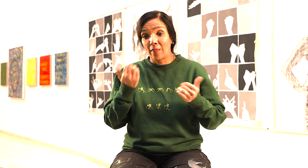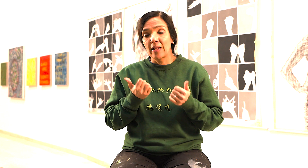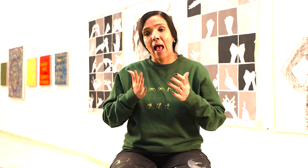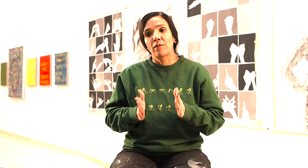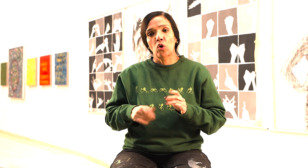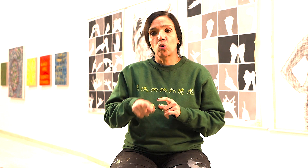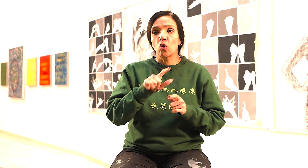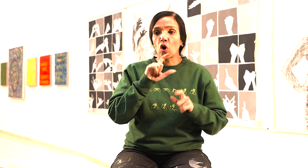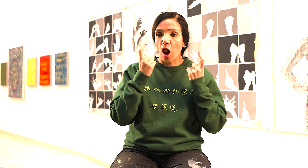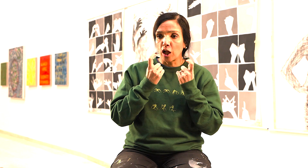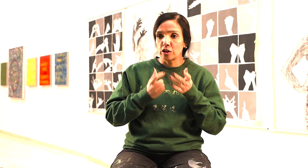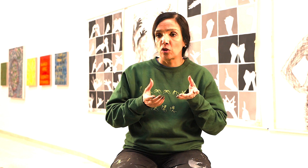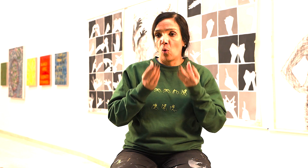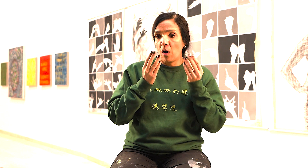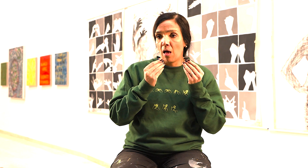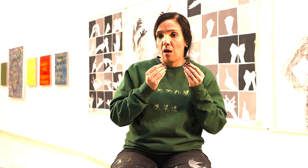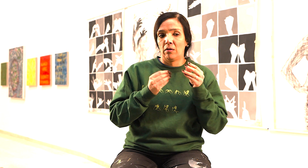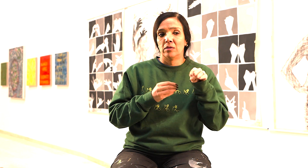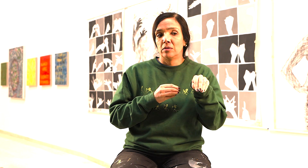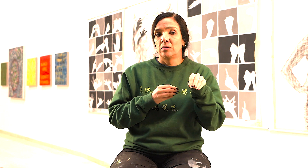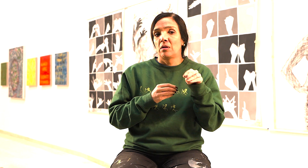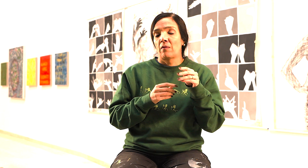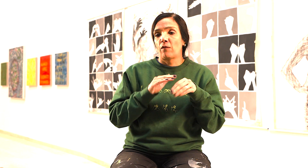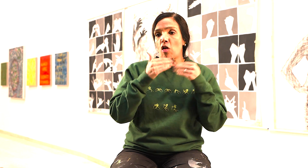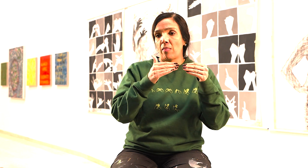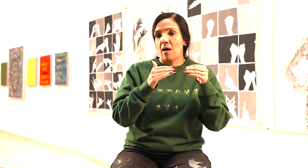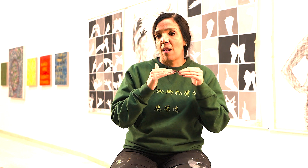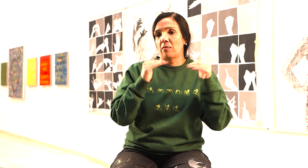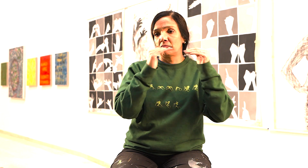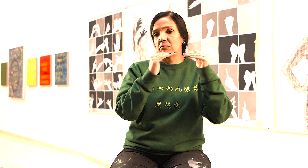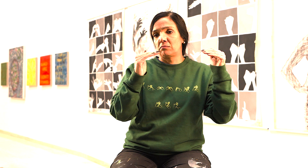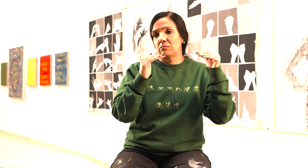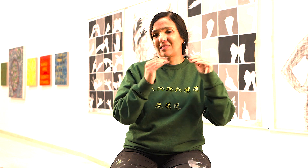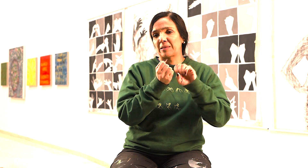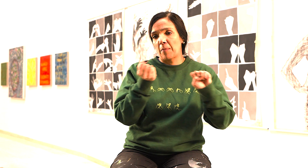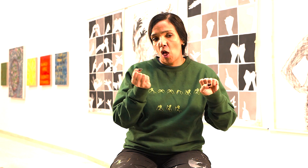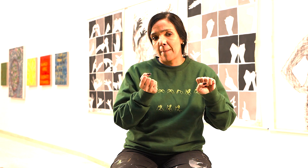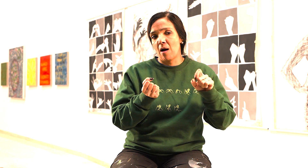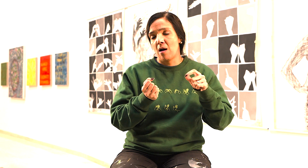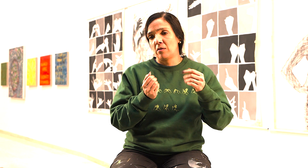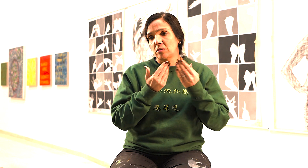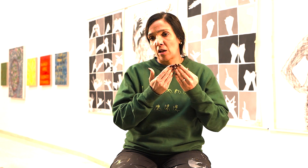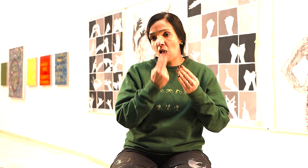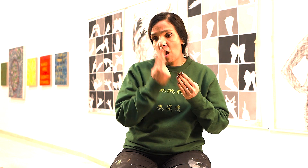Well, the British system is very different to here. So, you go to college to do further education, a diploma,